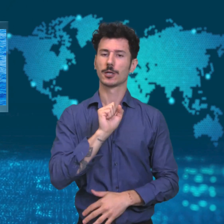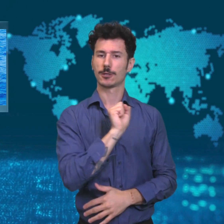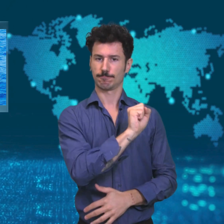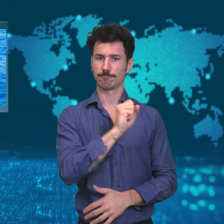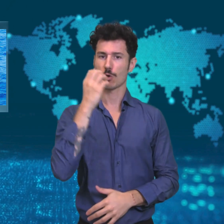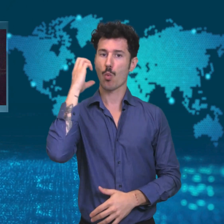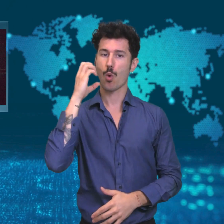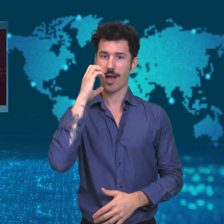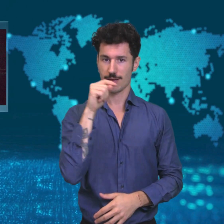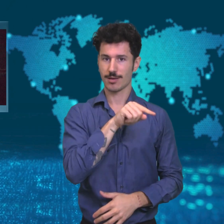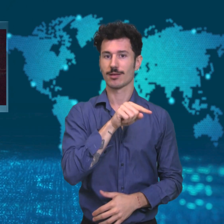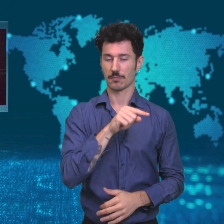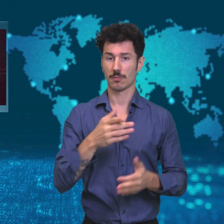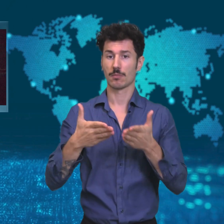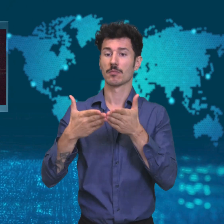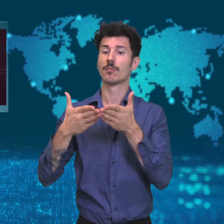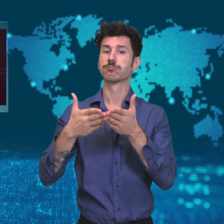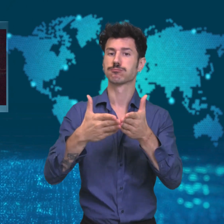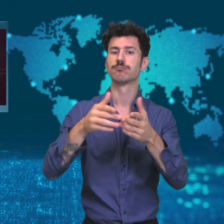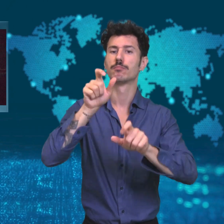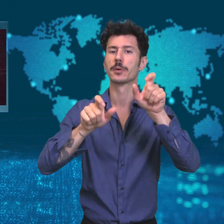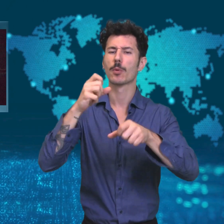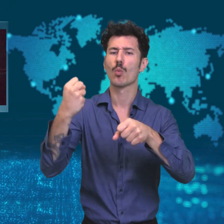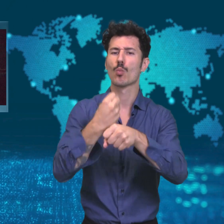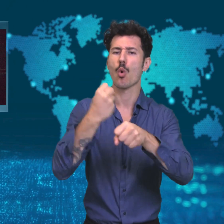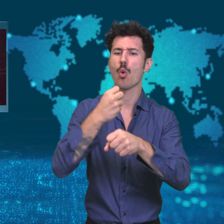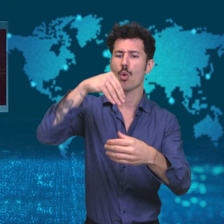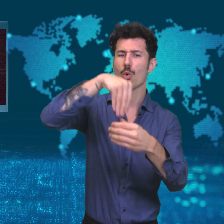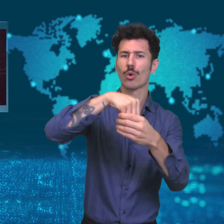animals should not even be allowed.